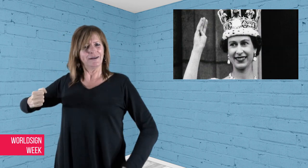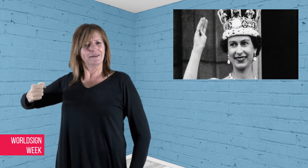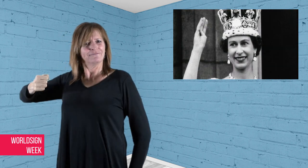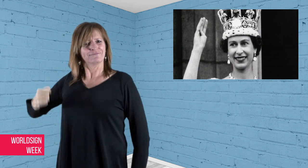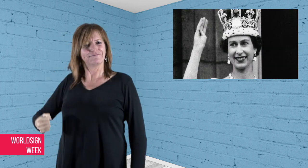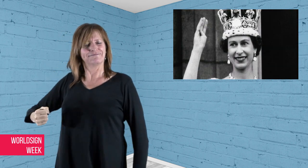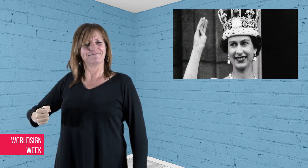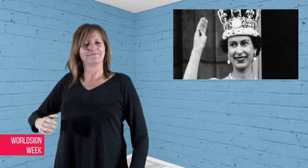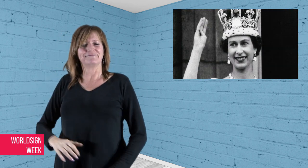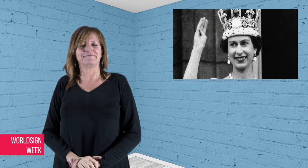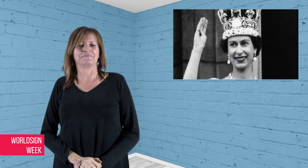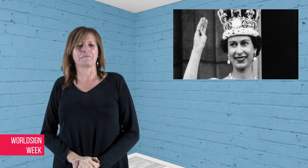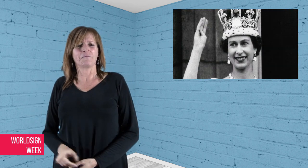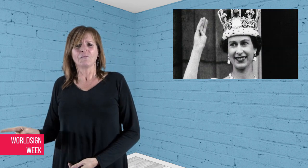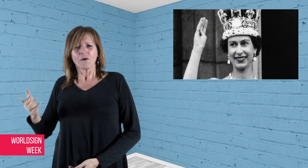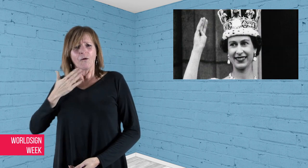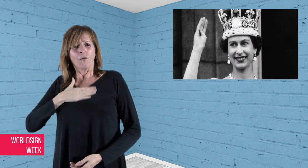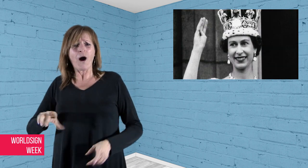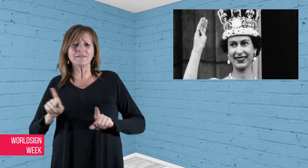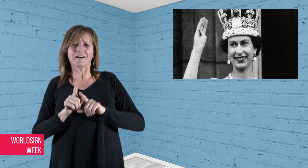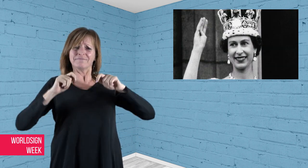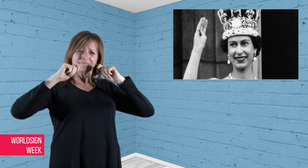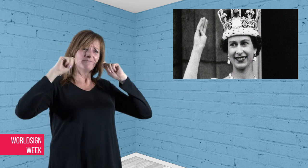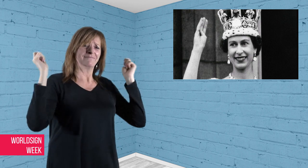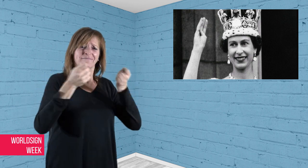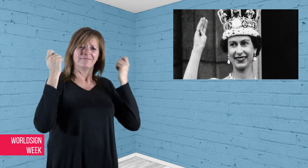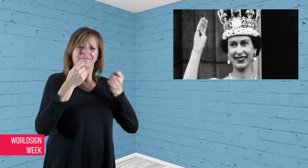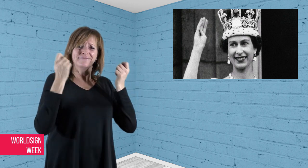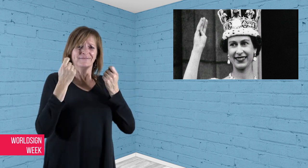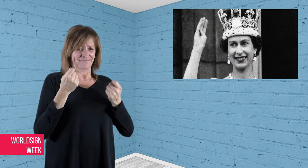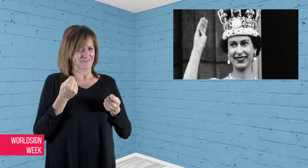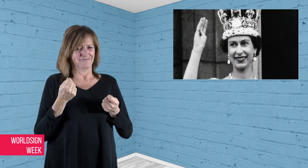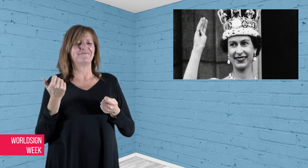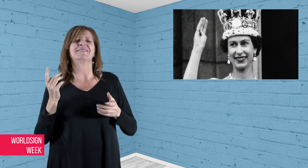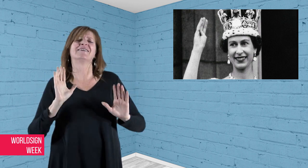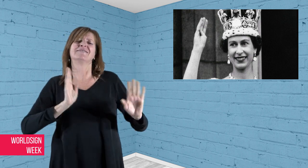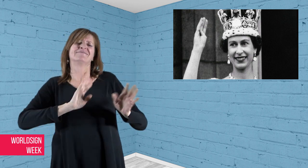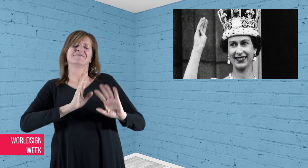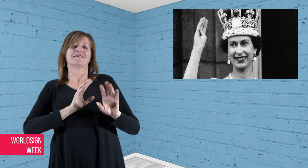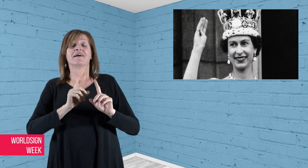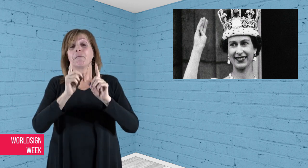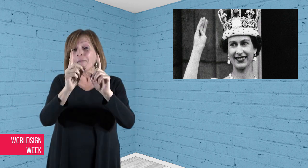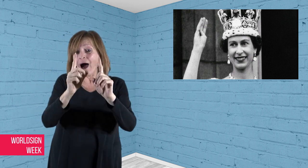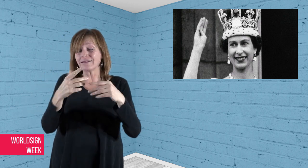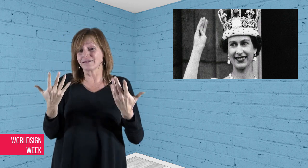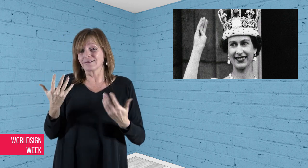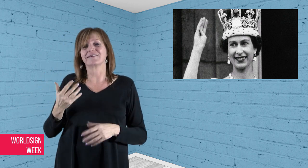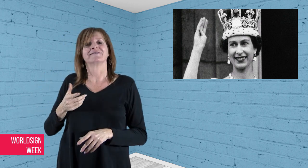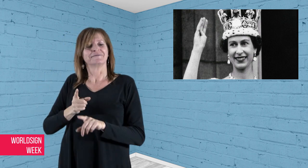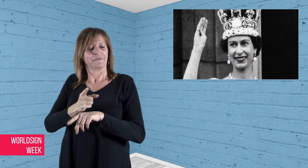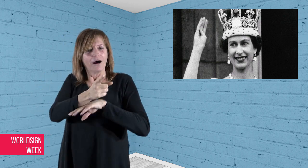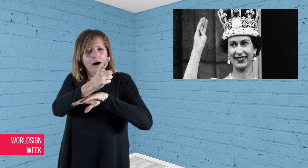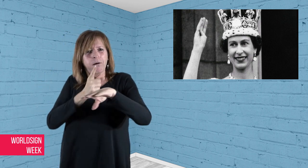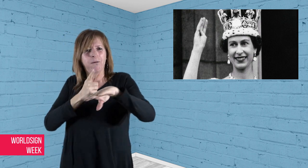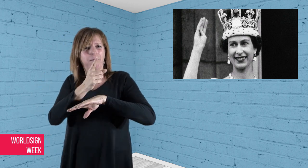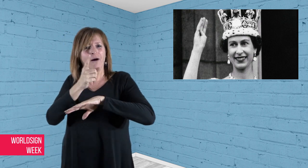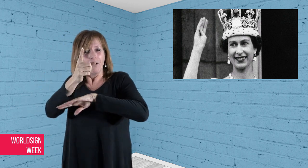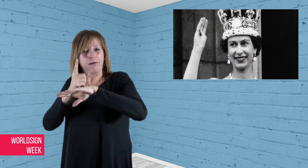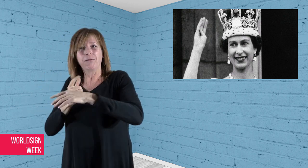65 years on the throne. She did not publicly celebrate the